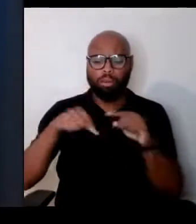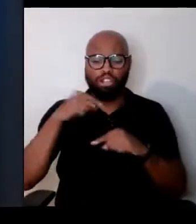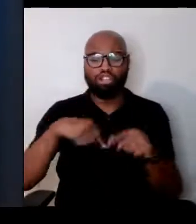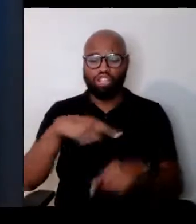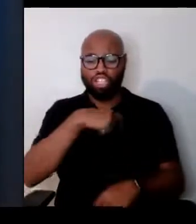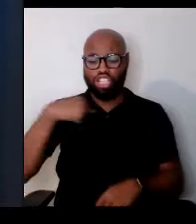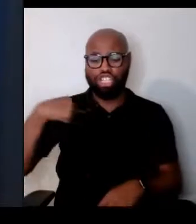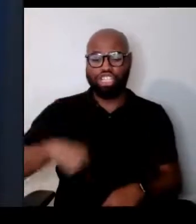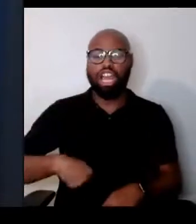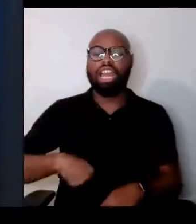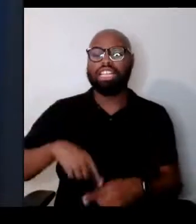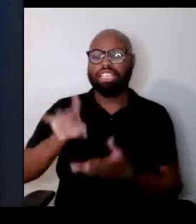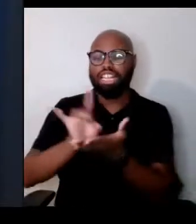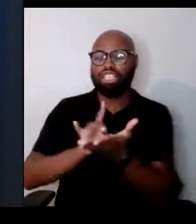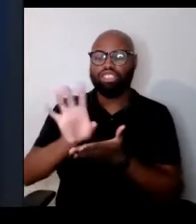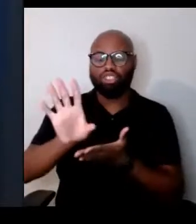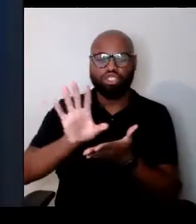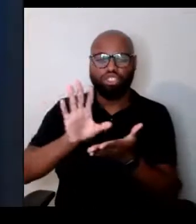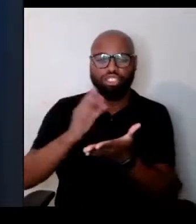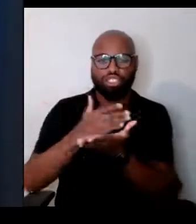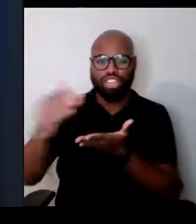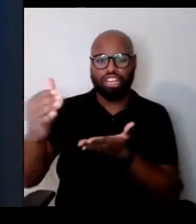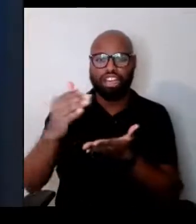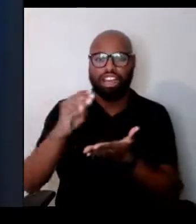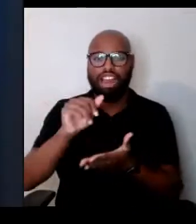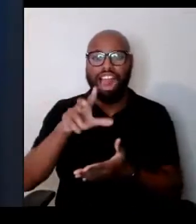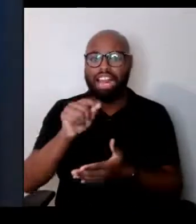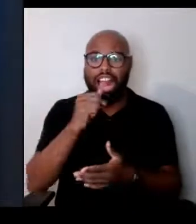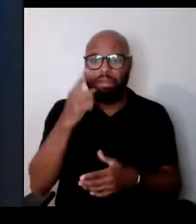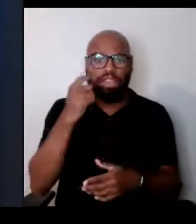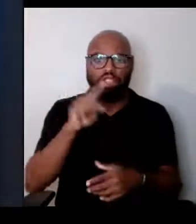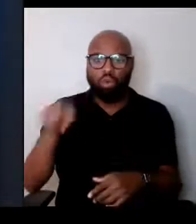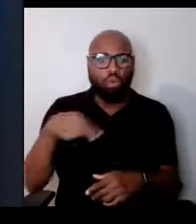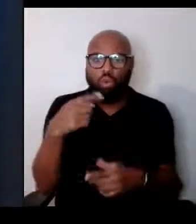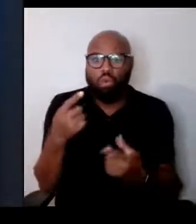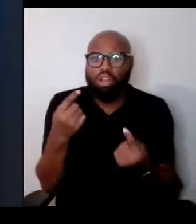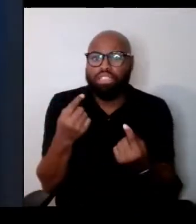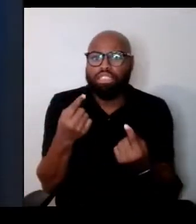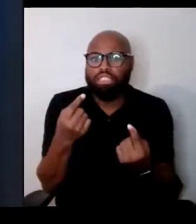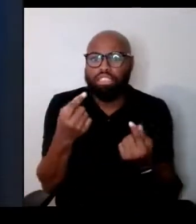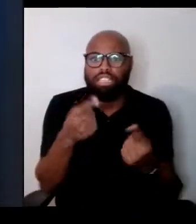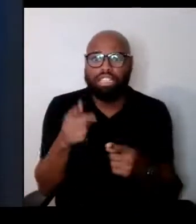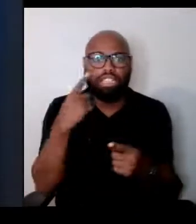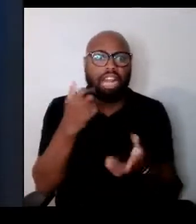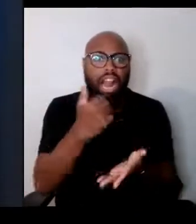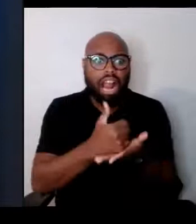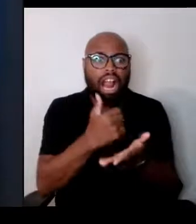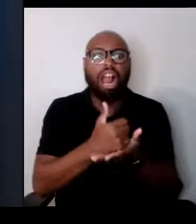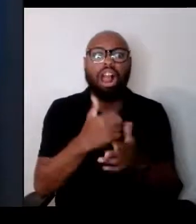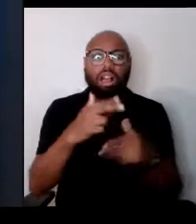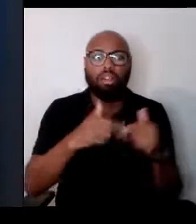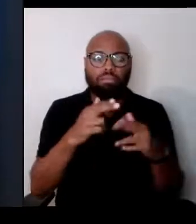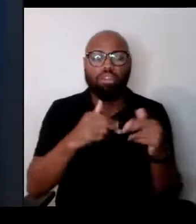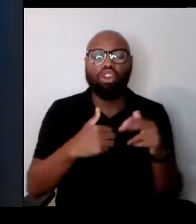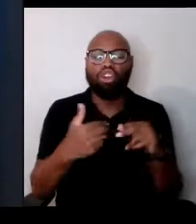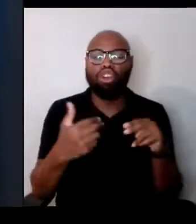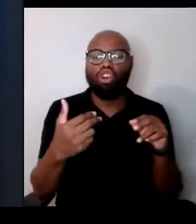and not because of what they did, because they actually helped build the railroad and the transportation system, but it's because of who they are,